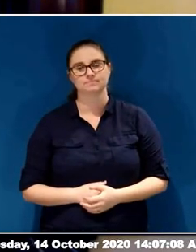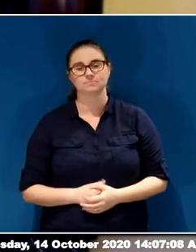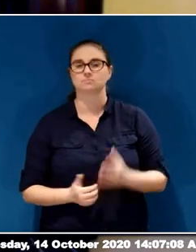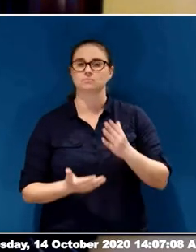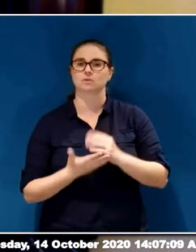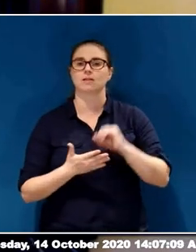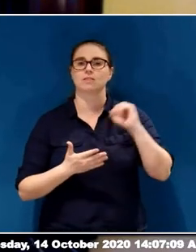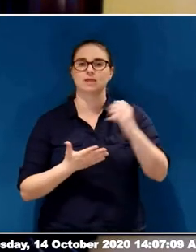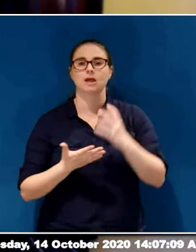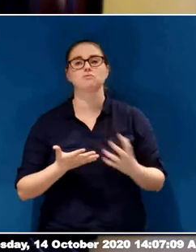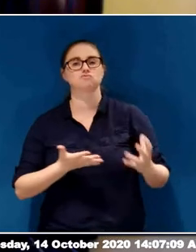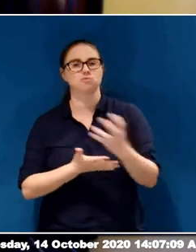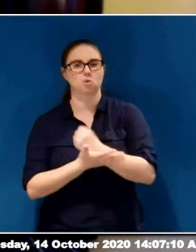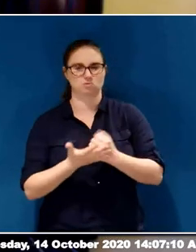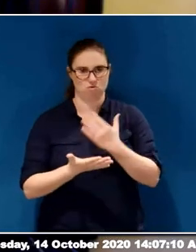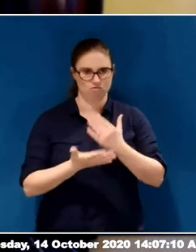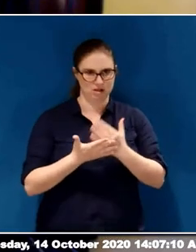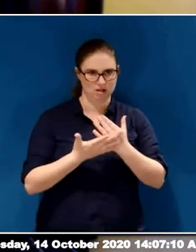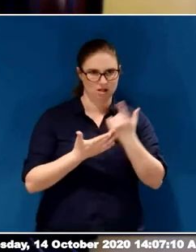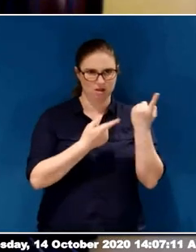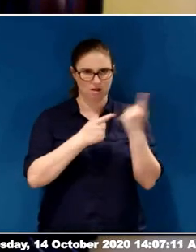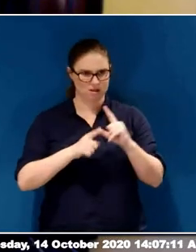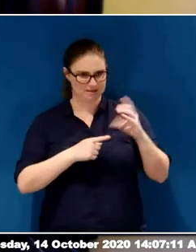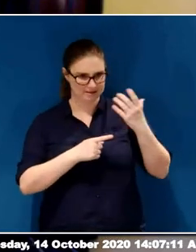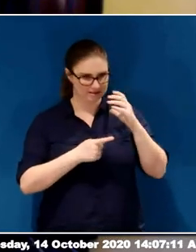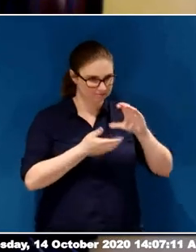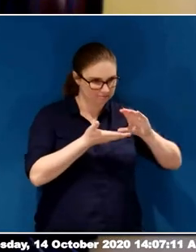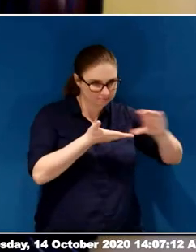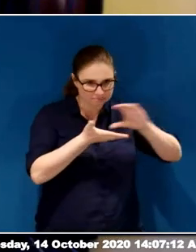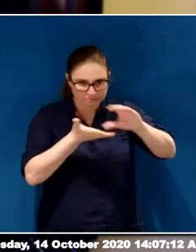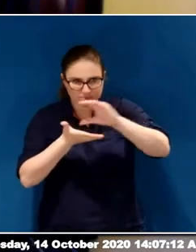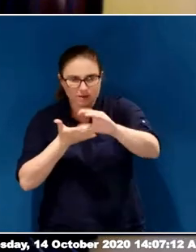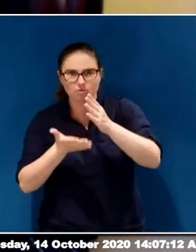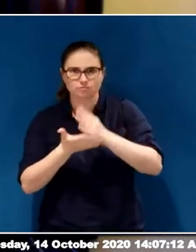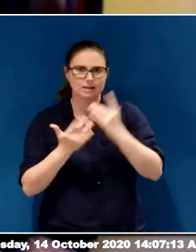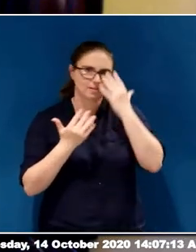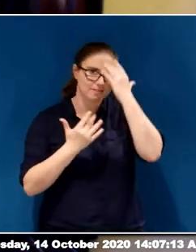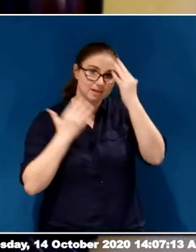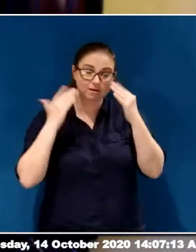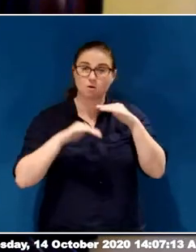factors and pull factors that push kids out of one system and into another.